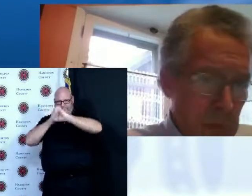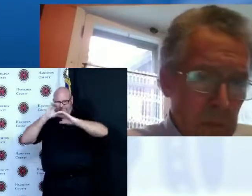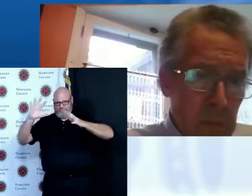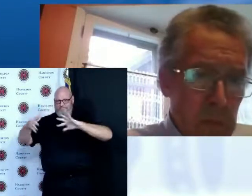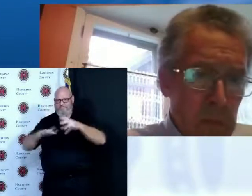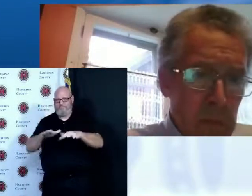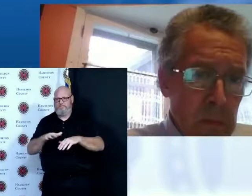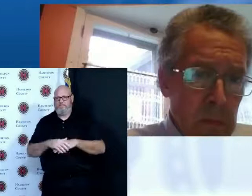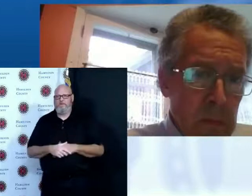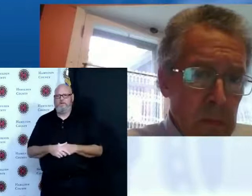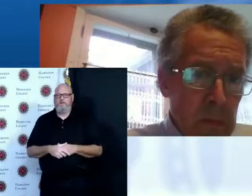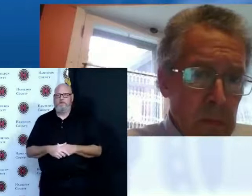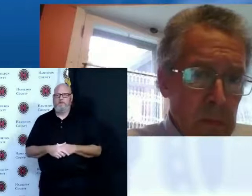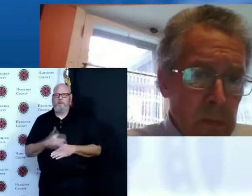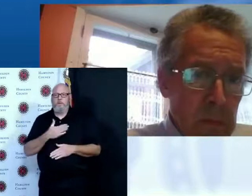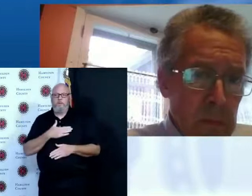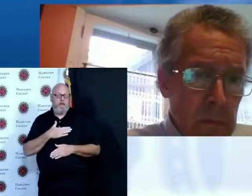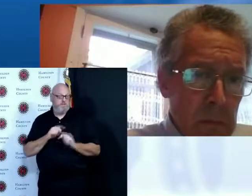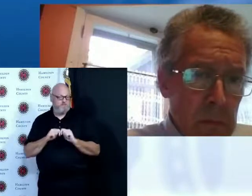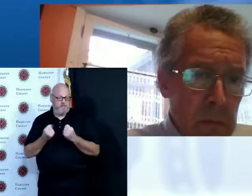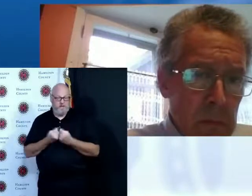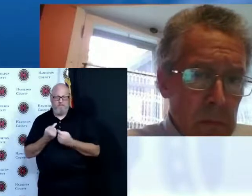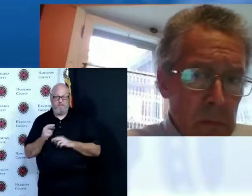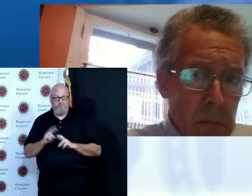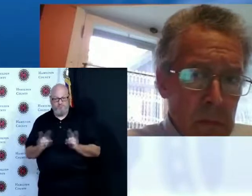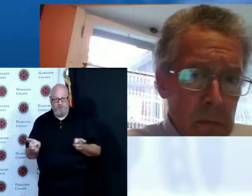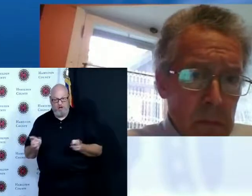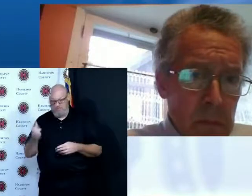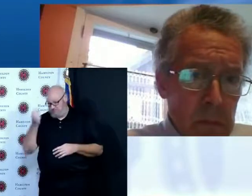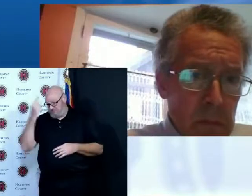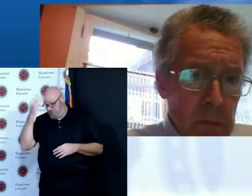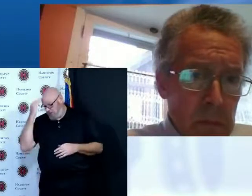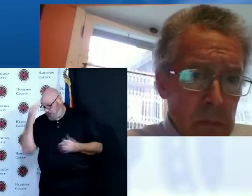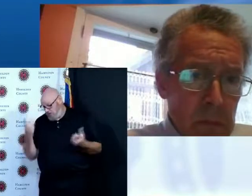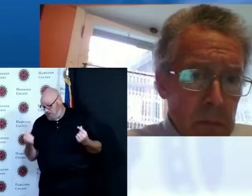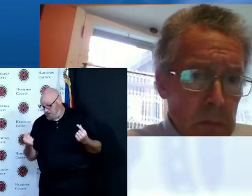to work with our community to make sure that those that need vaccinated are able to get vaccinated